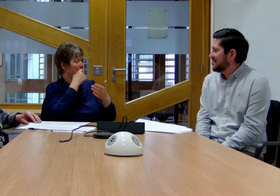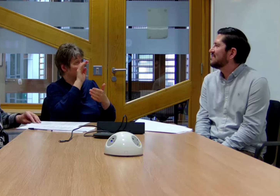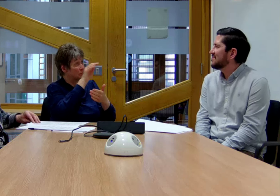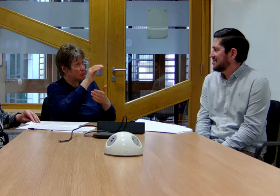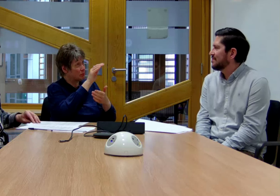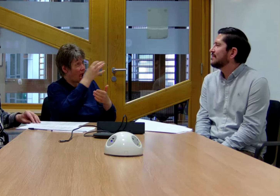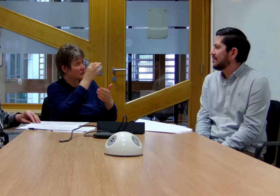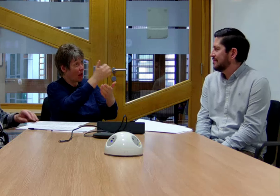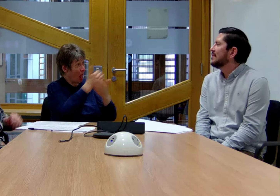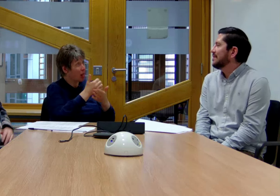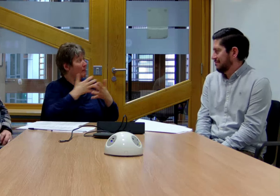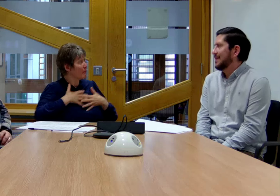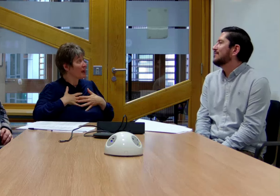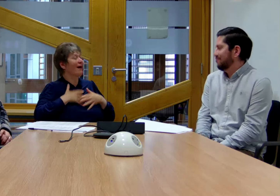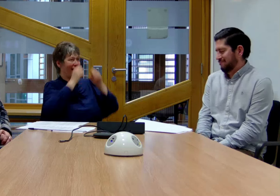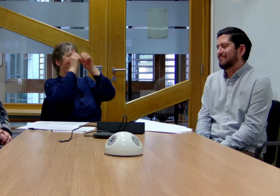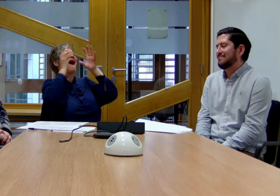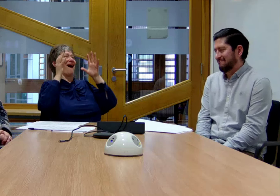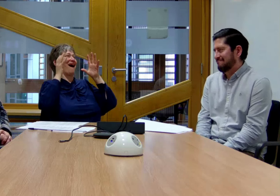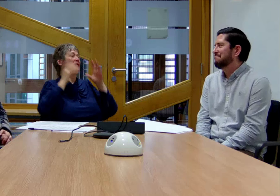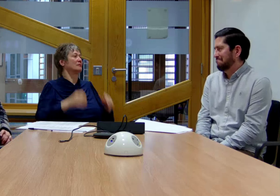to to help you.